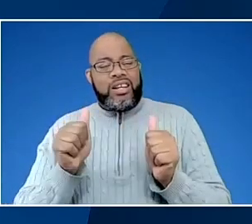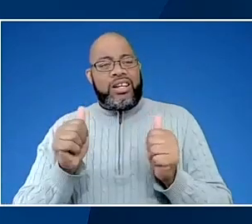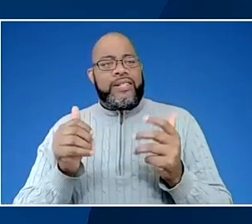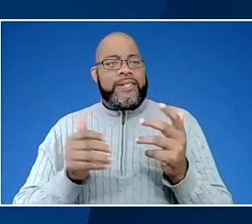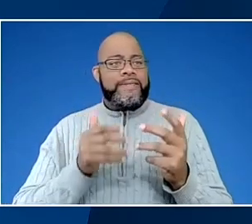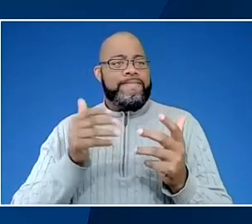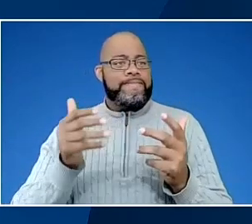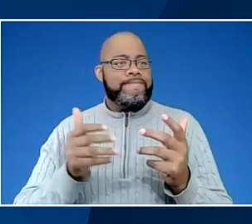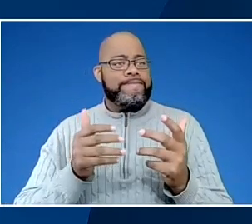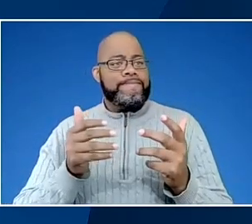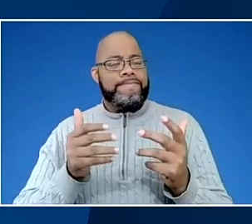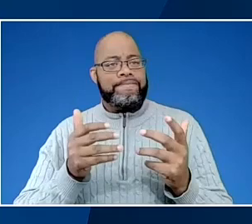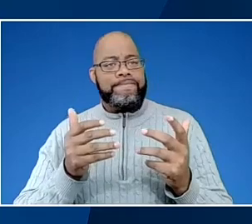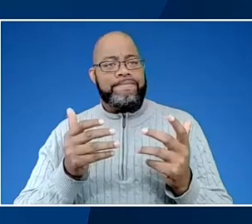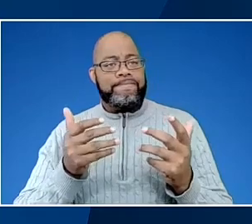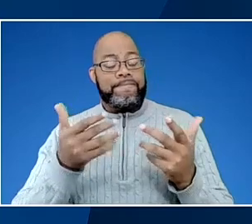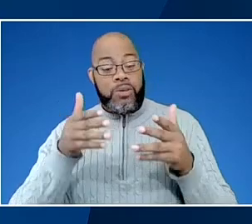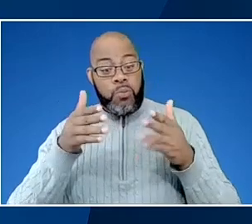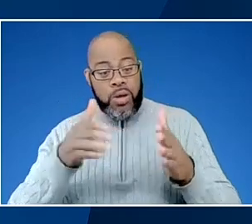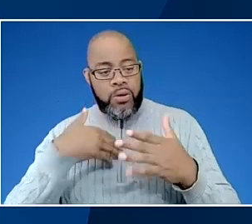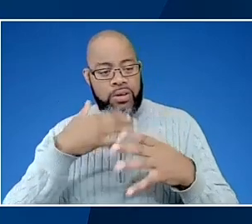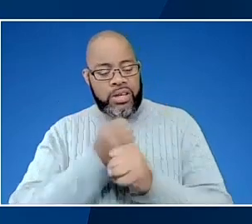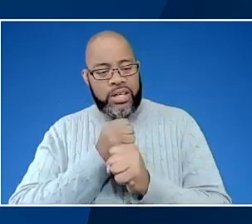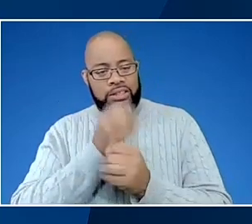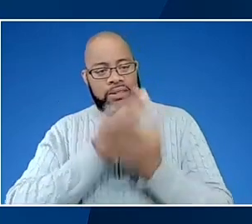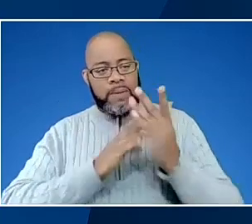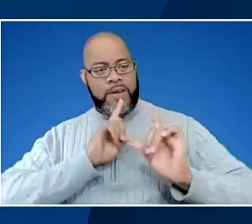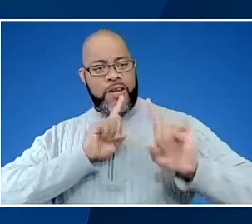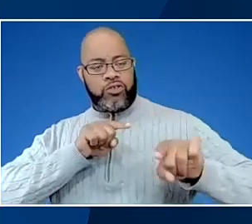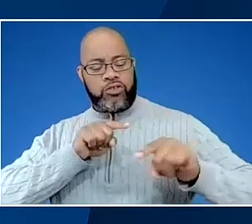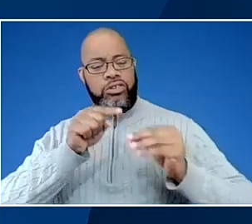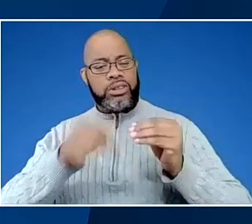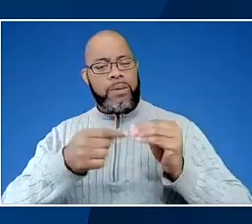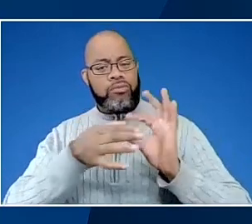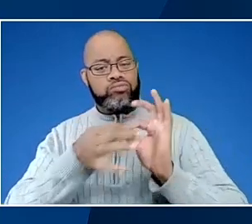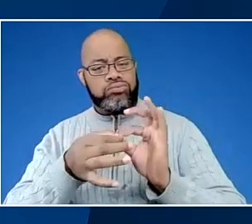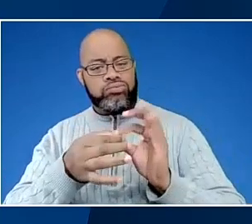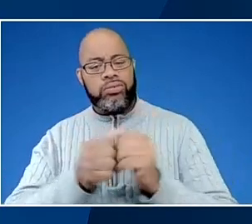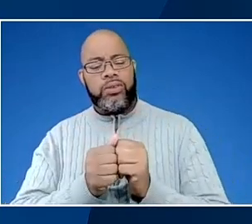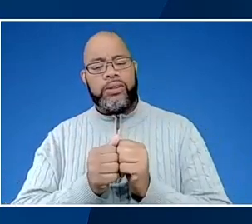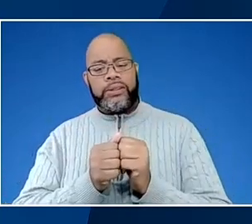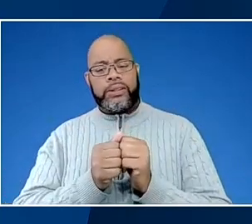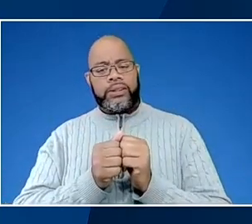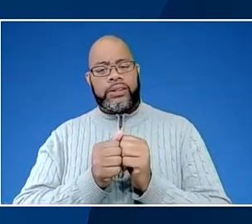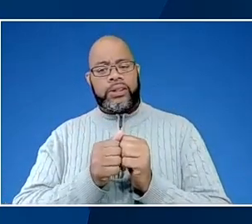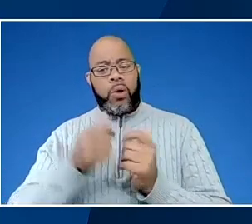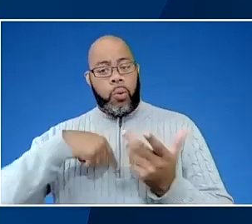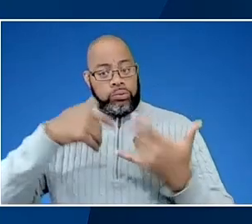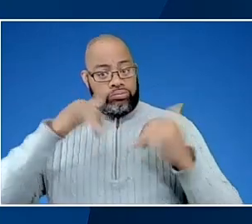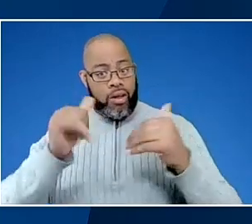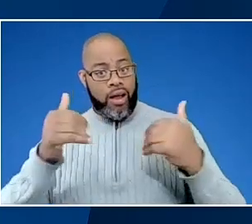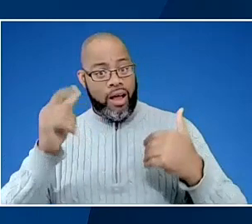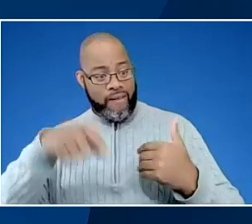way we could get some answers about, we will still have to have citizenship